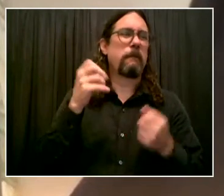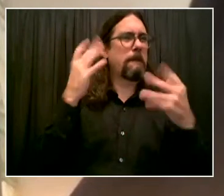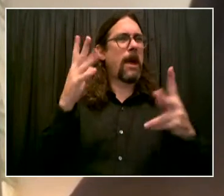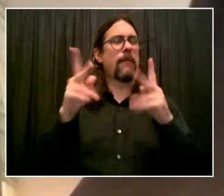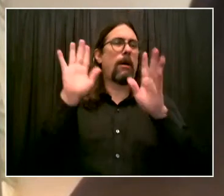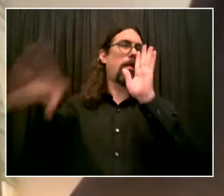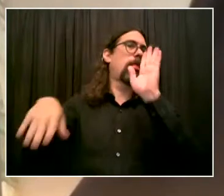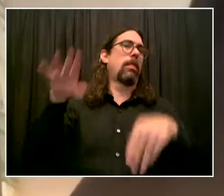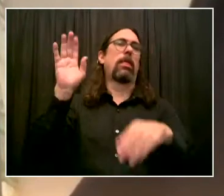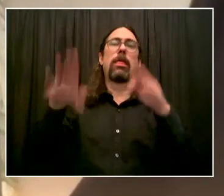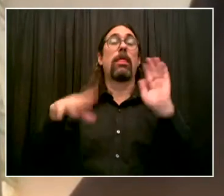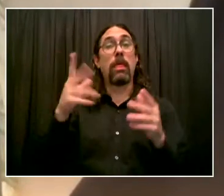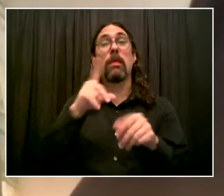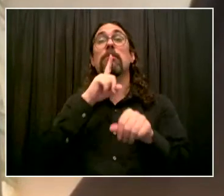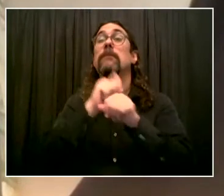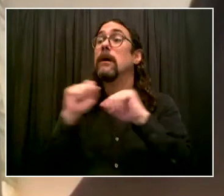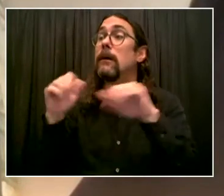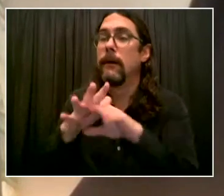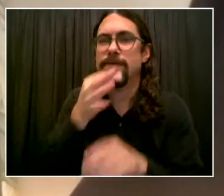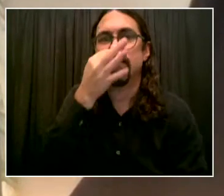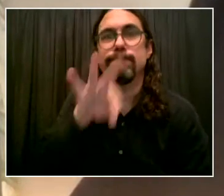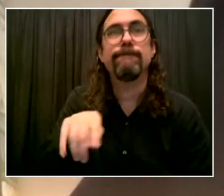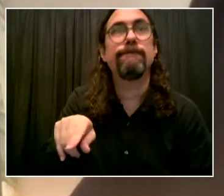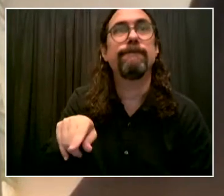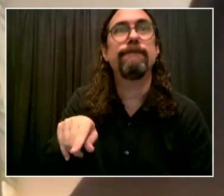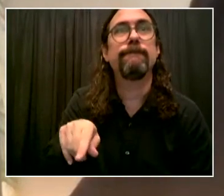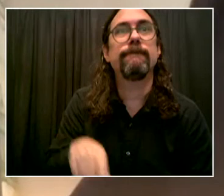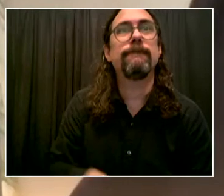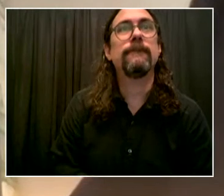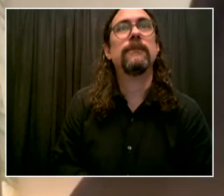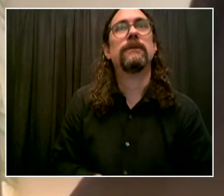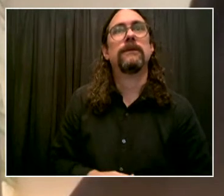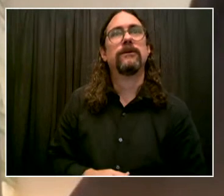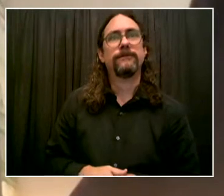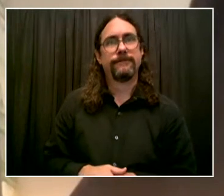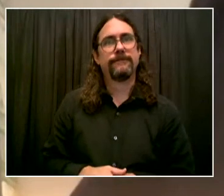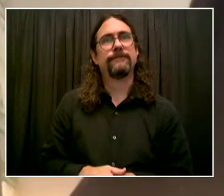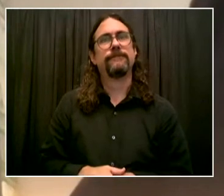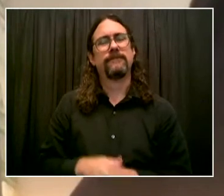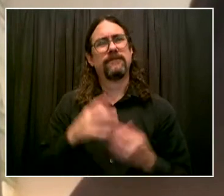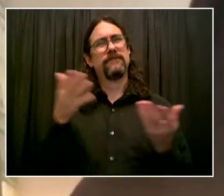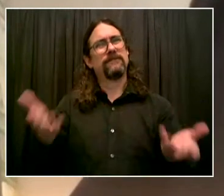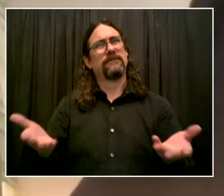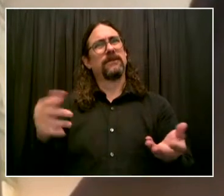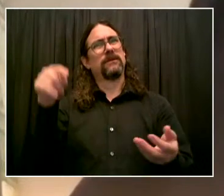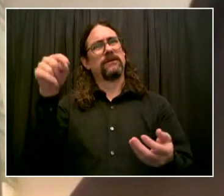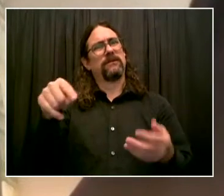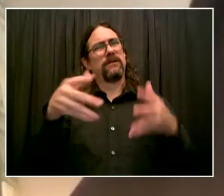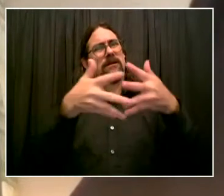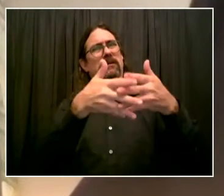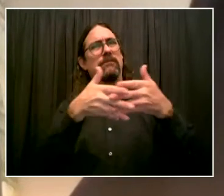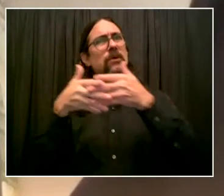SO, I HOPE EVERYONE CAN JOIN THE NATIONAL ORGANIZATION FOR WOMEN.